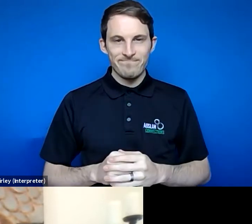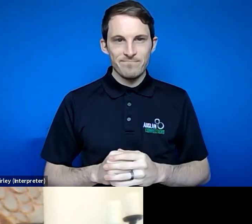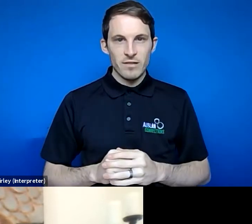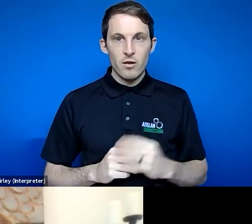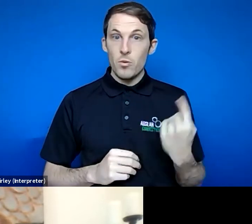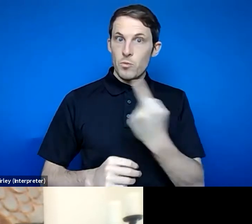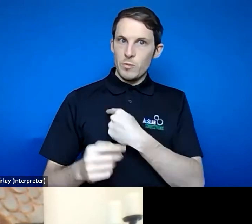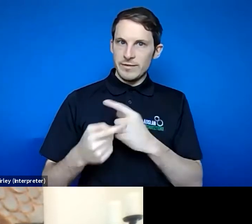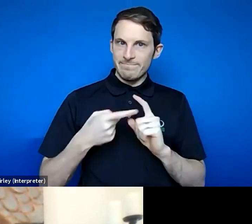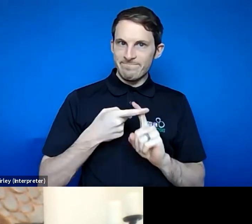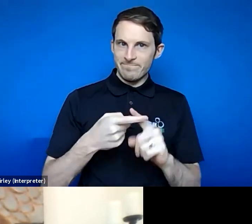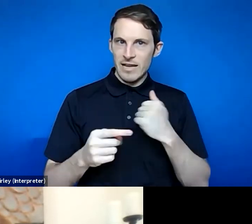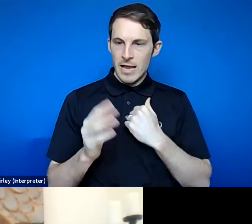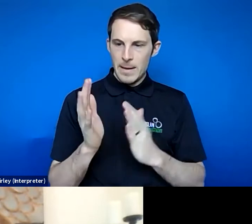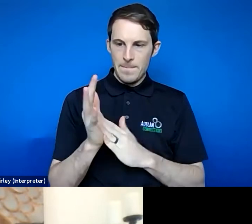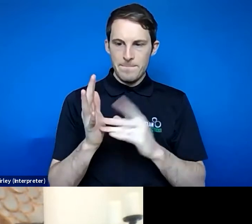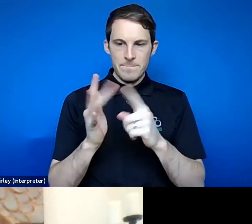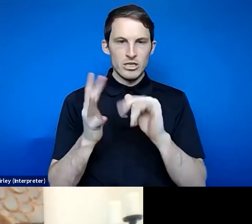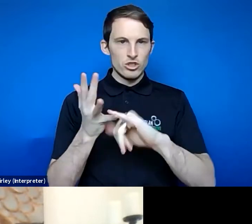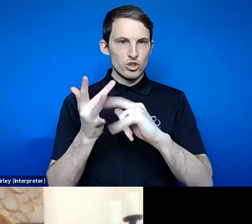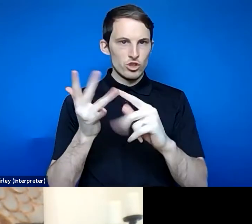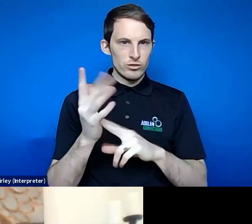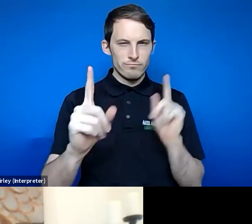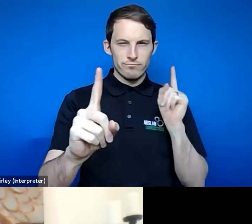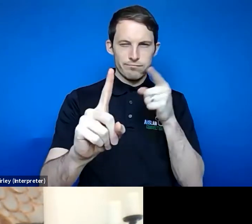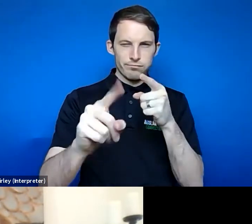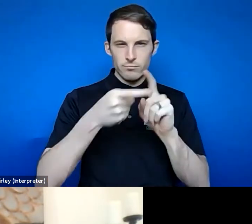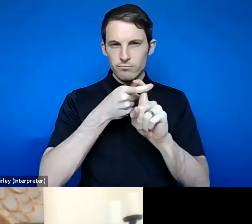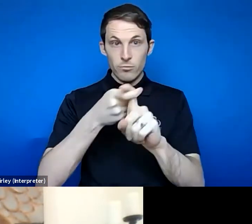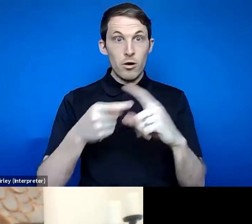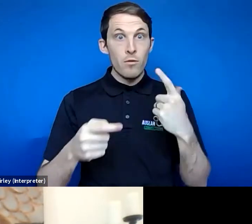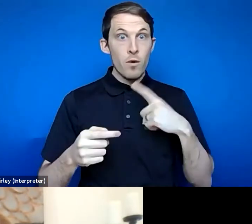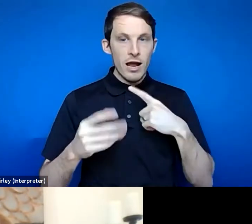our mission because the transformative power of education and world-class research was